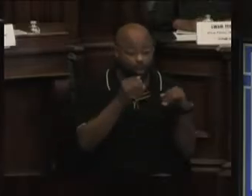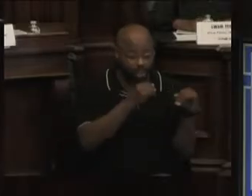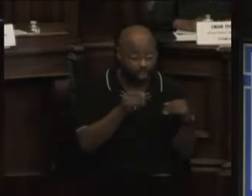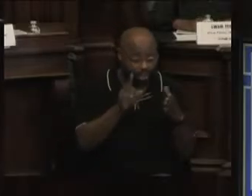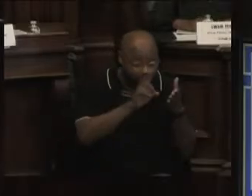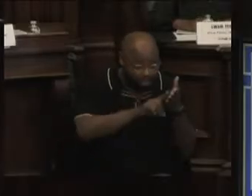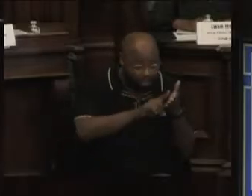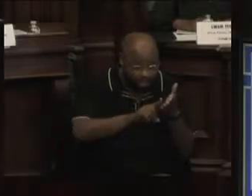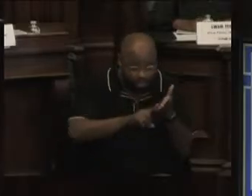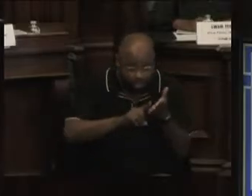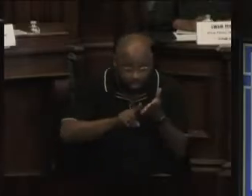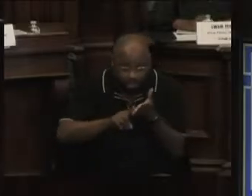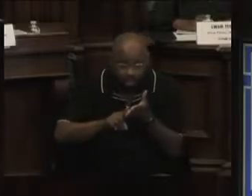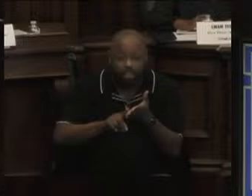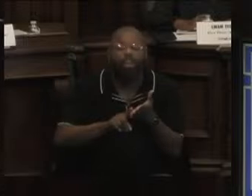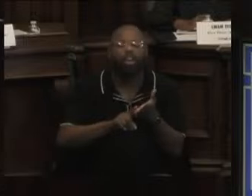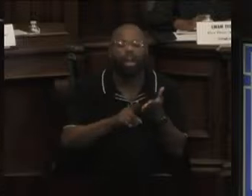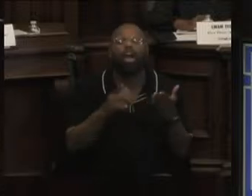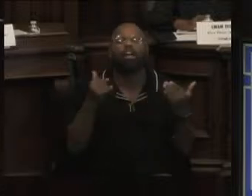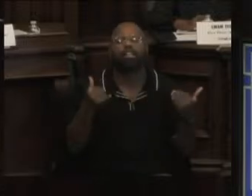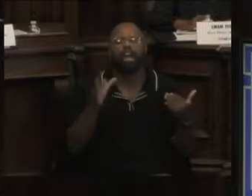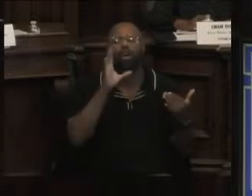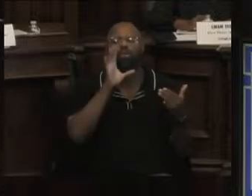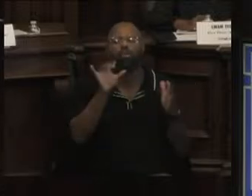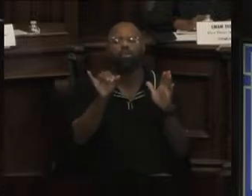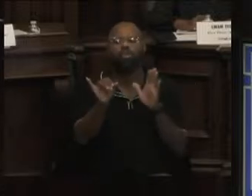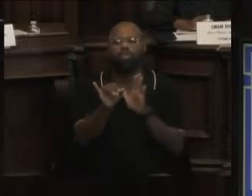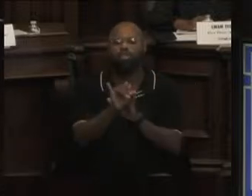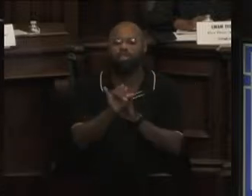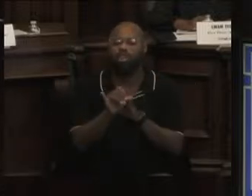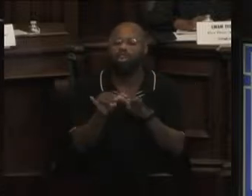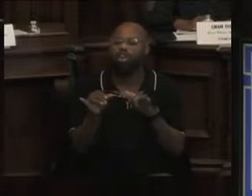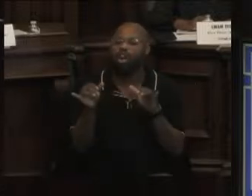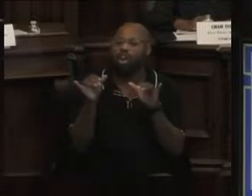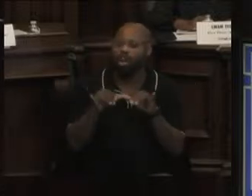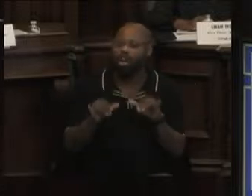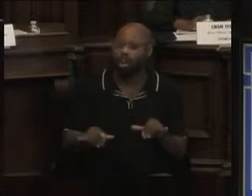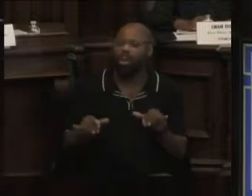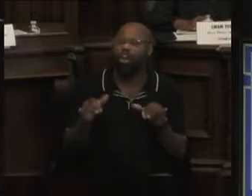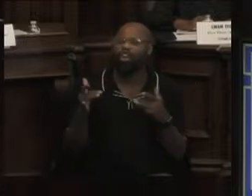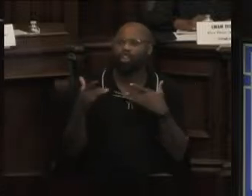identification, rather than being able to solely focus on